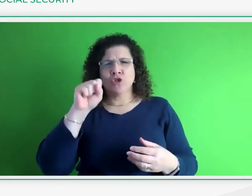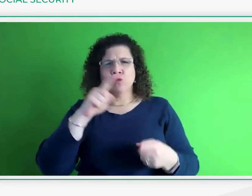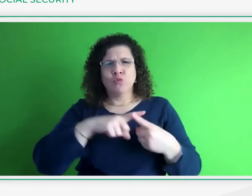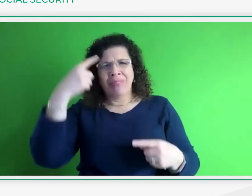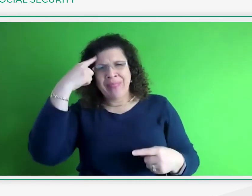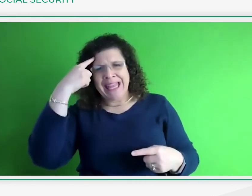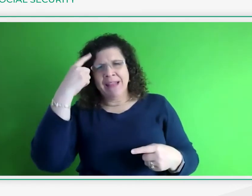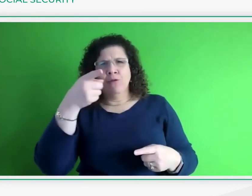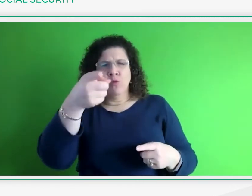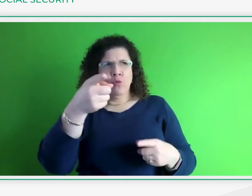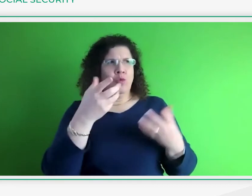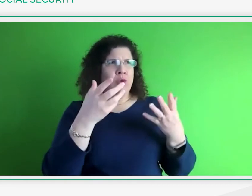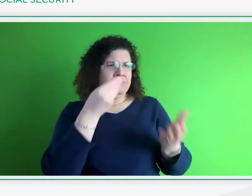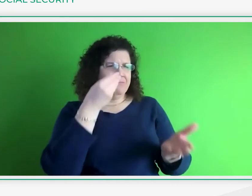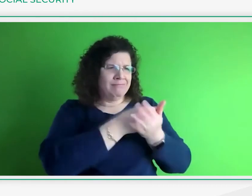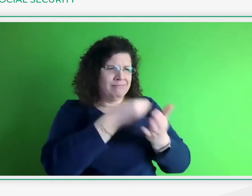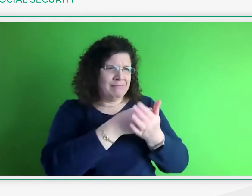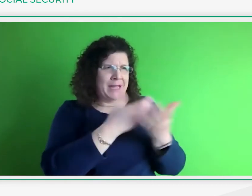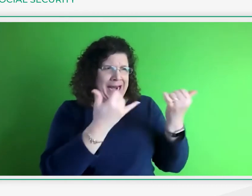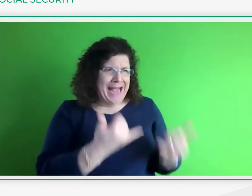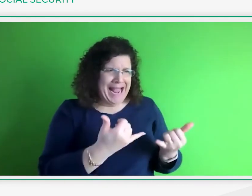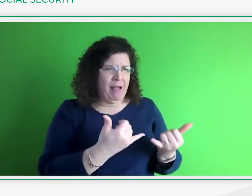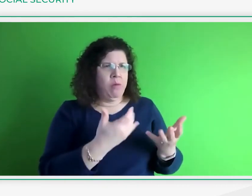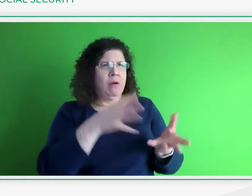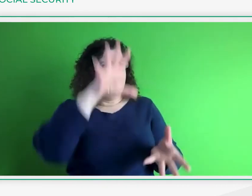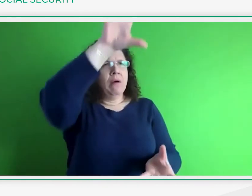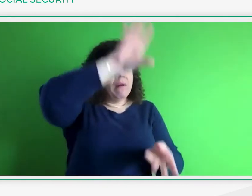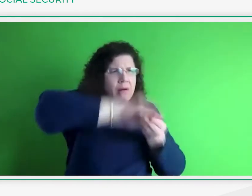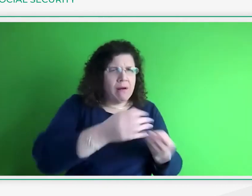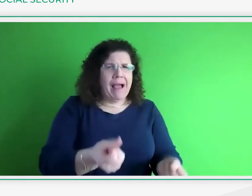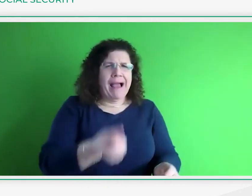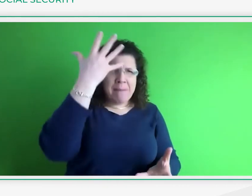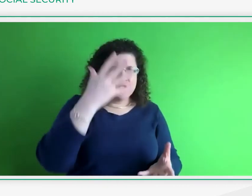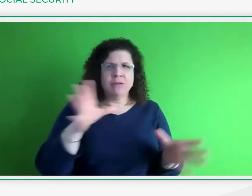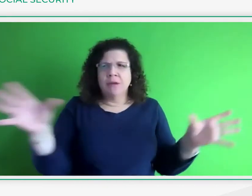There's a lot of factors, again, to consider: if you're needing the money now, or you budget,